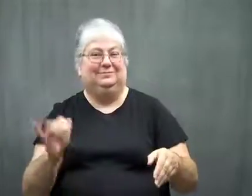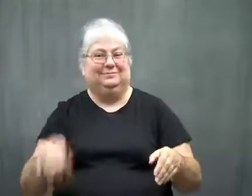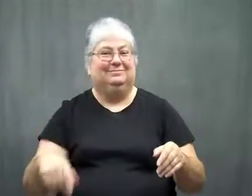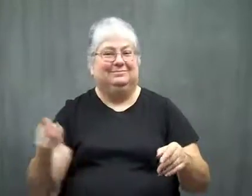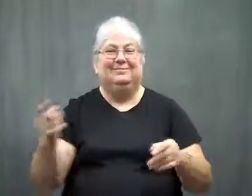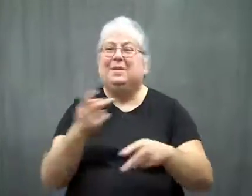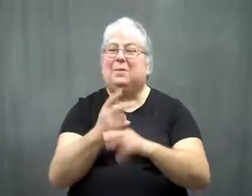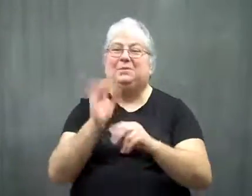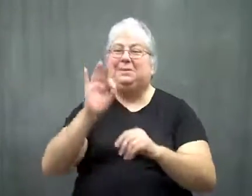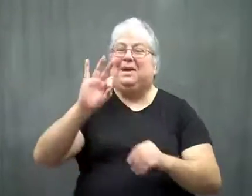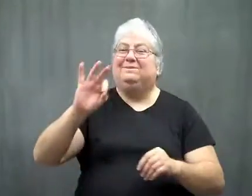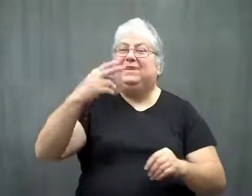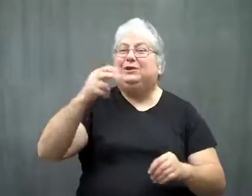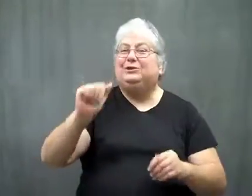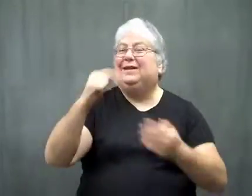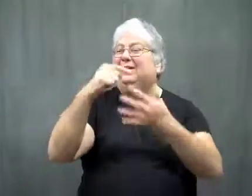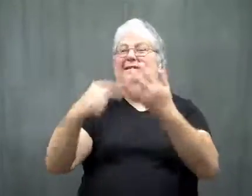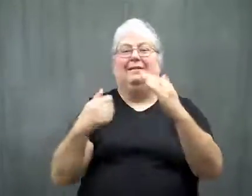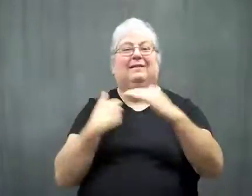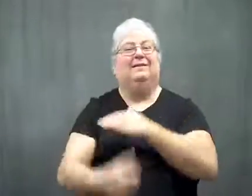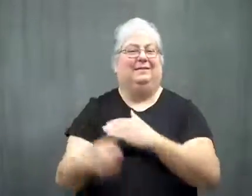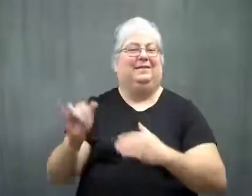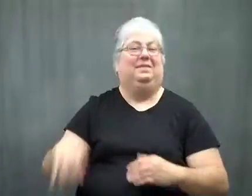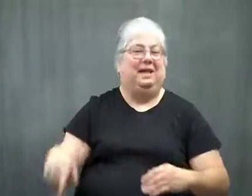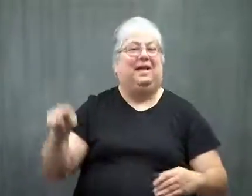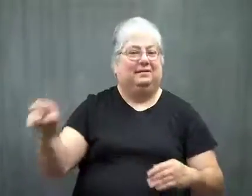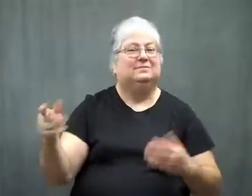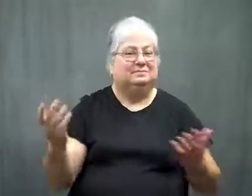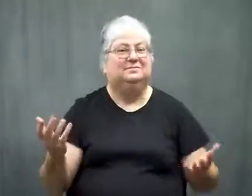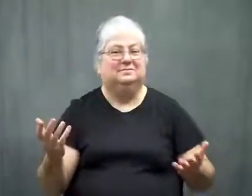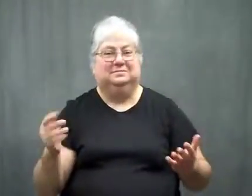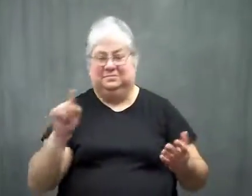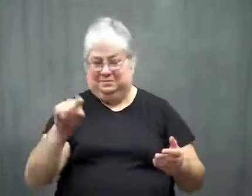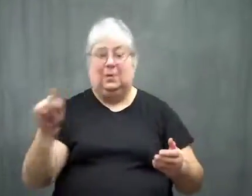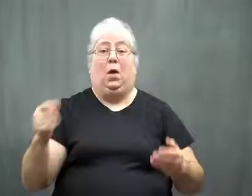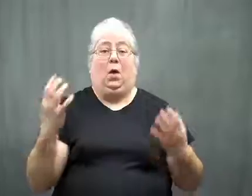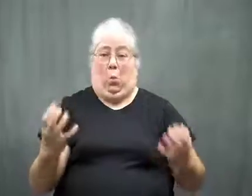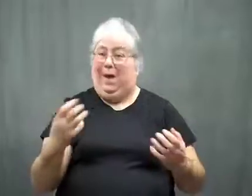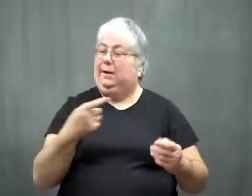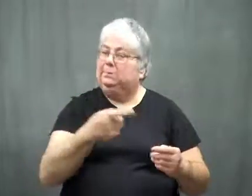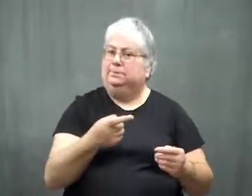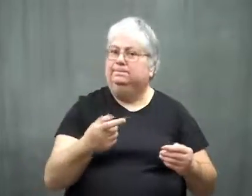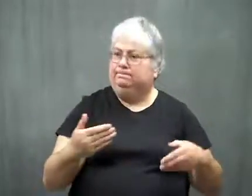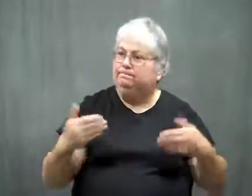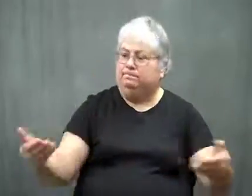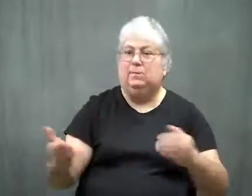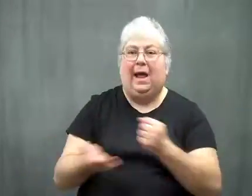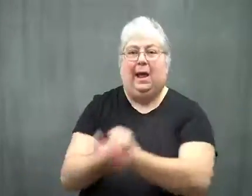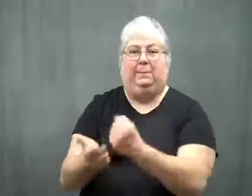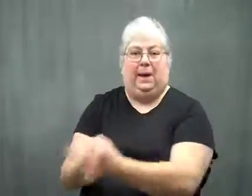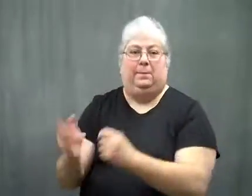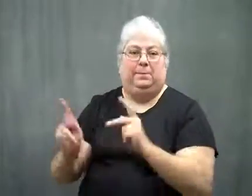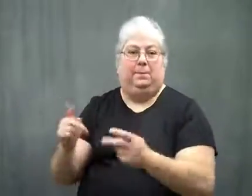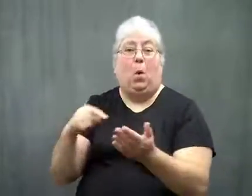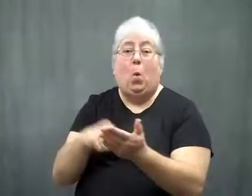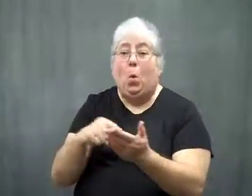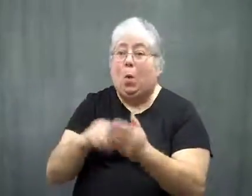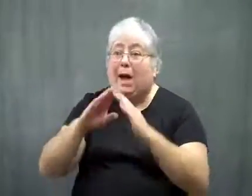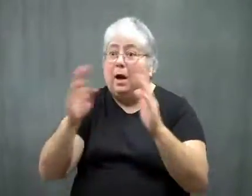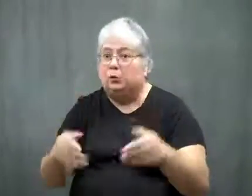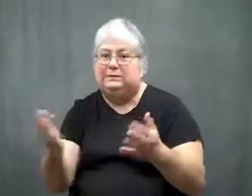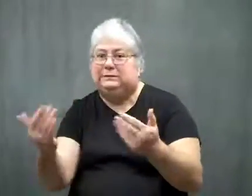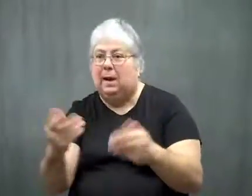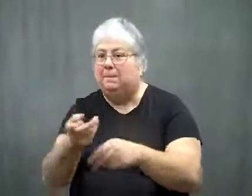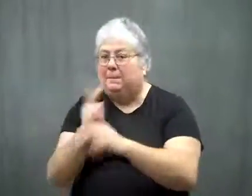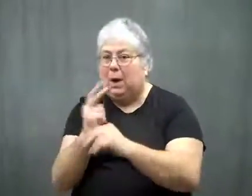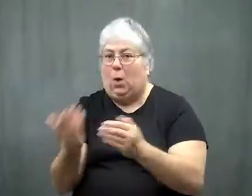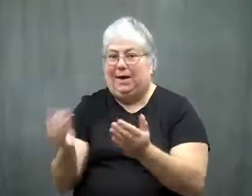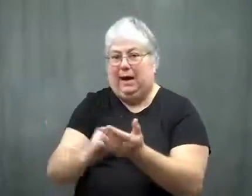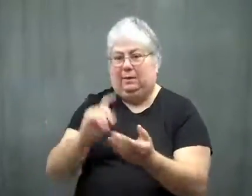Loans like FHA fall under those two agencies.